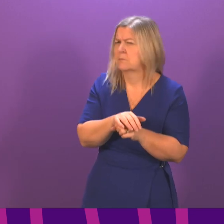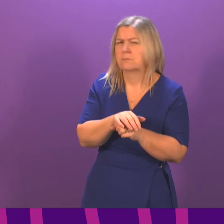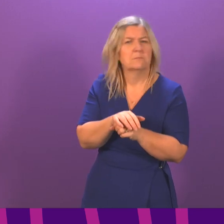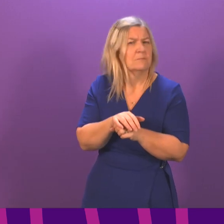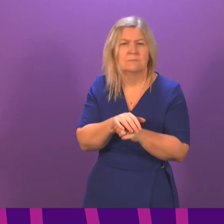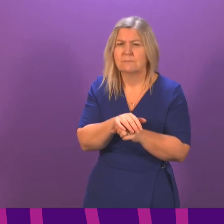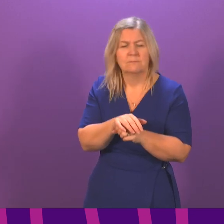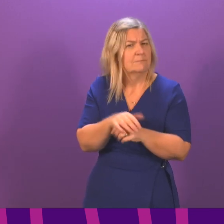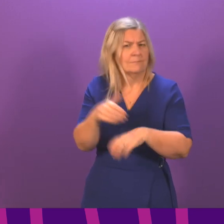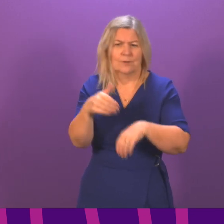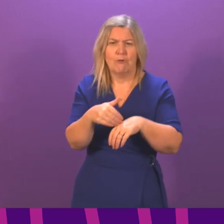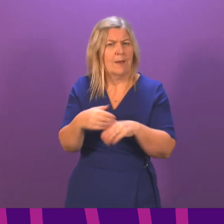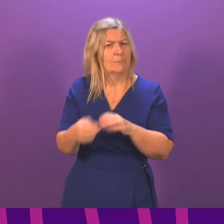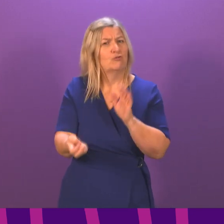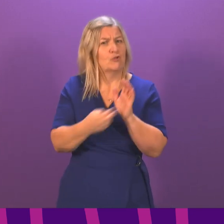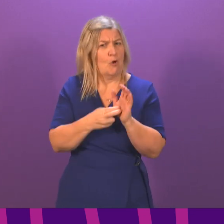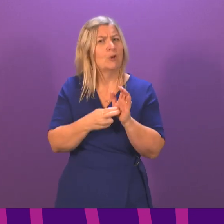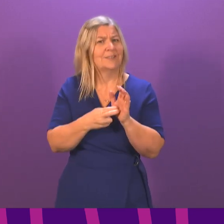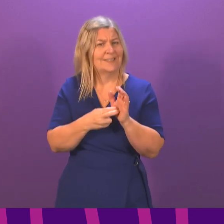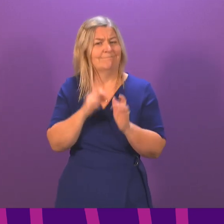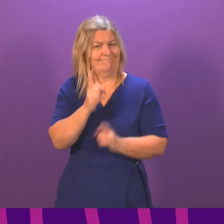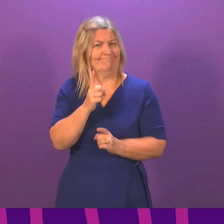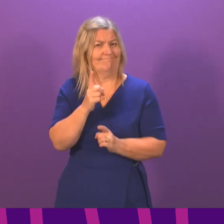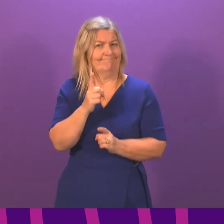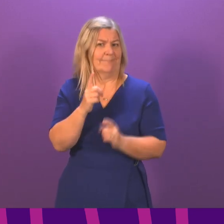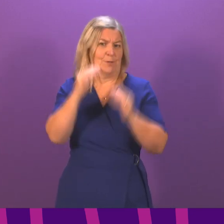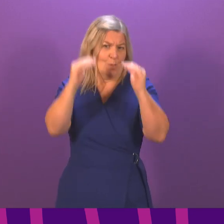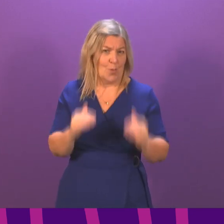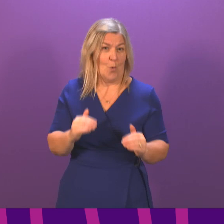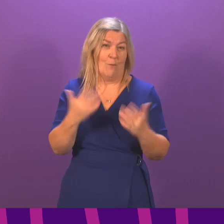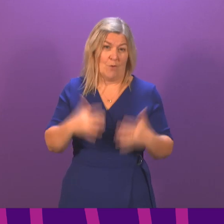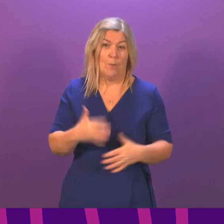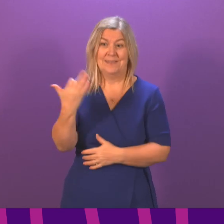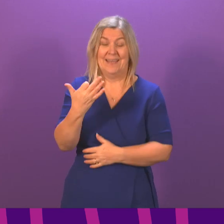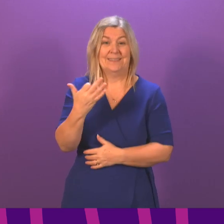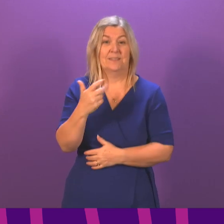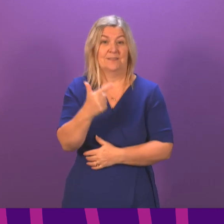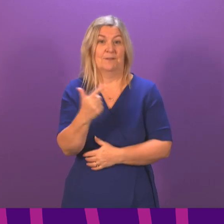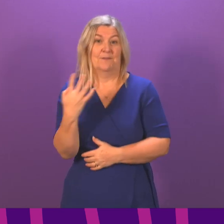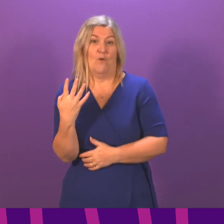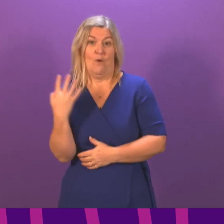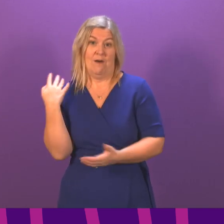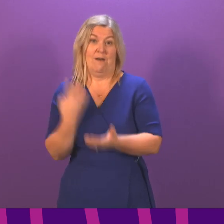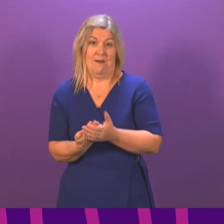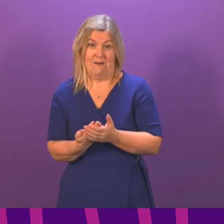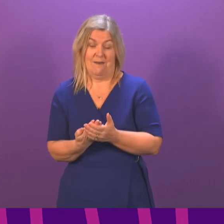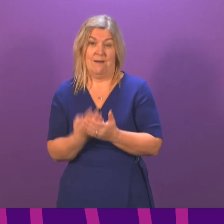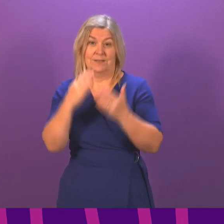is at one of its lowest levels since 1974 and has come down by 41 per cent since 2006-07.